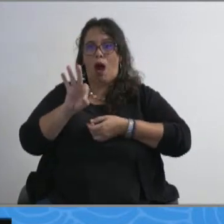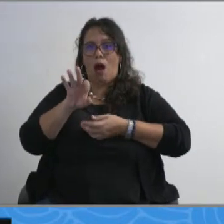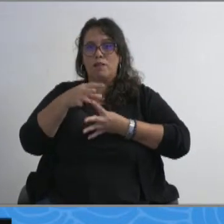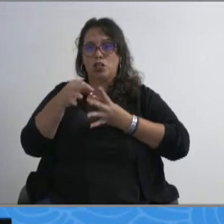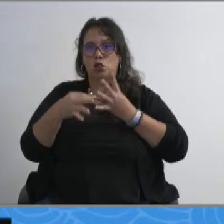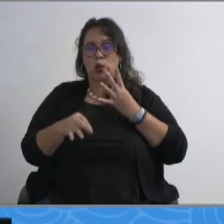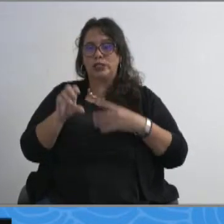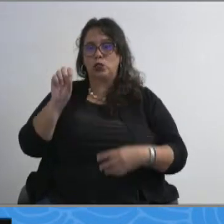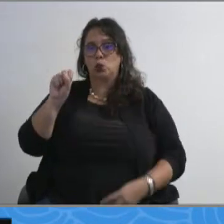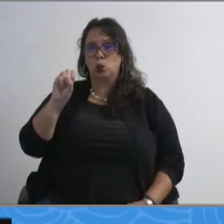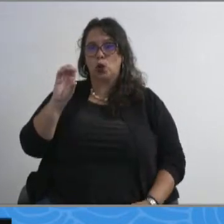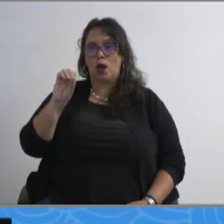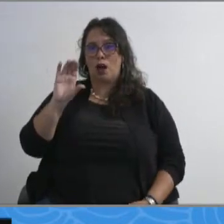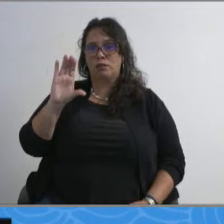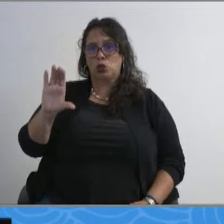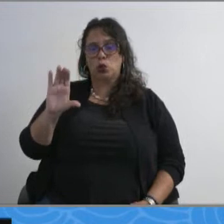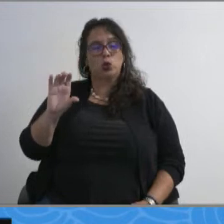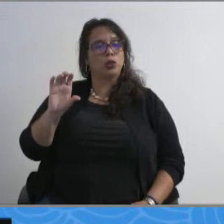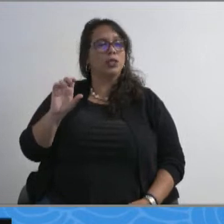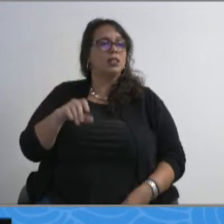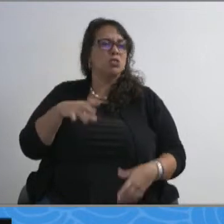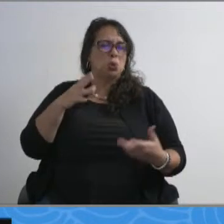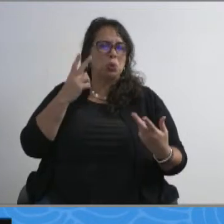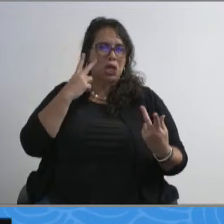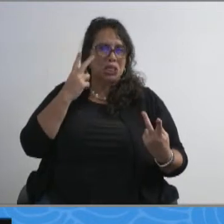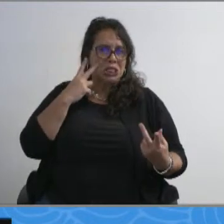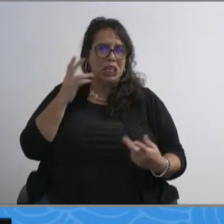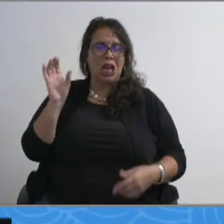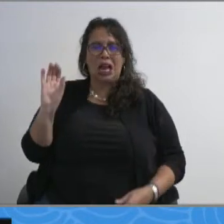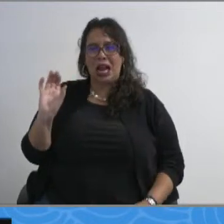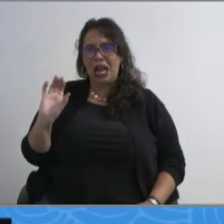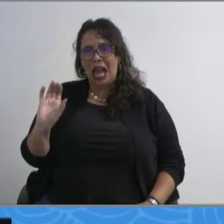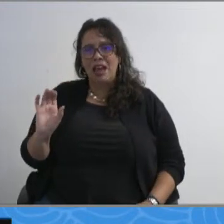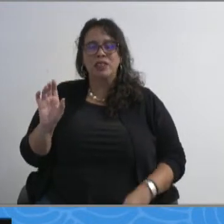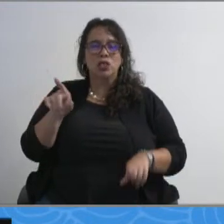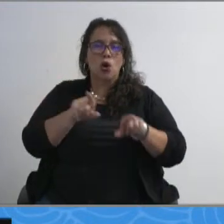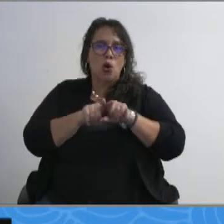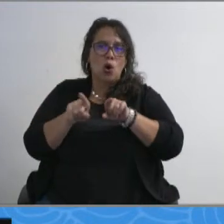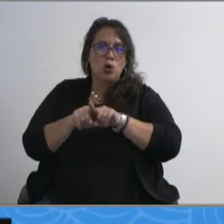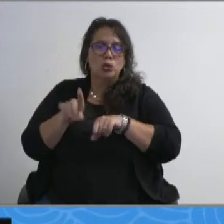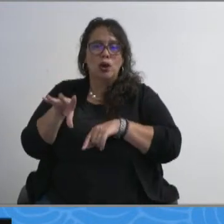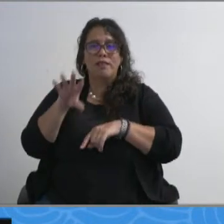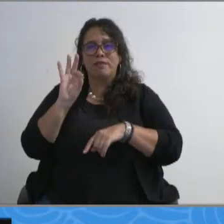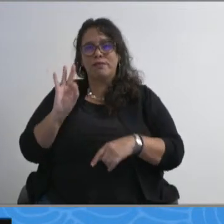that has a lot of that name information. So, you can look for it in Canvas. You can also find it on our LB School's homepage.